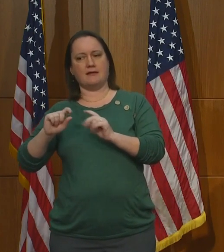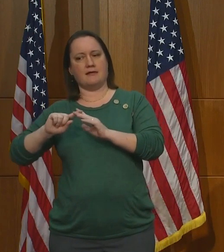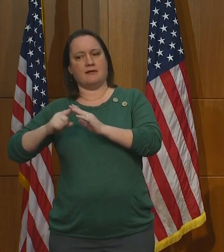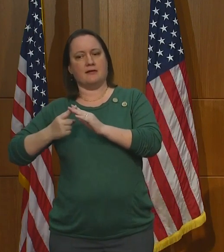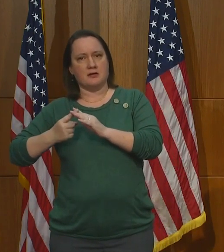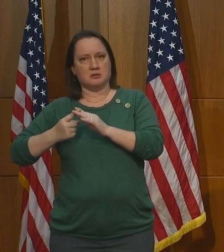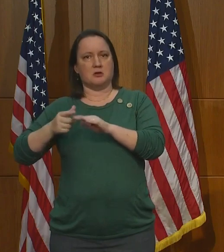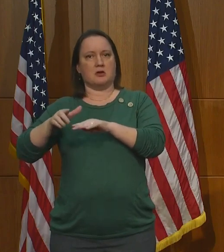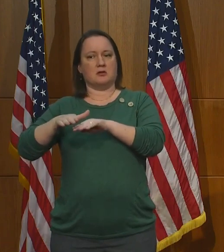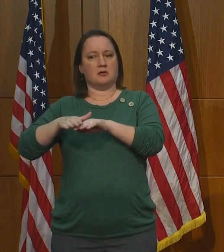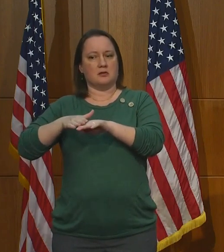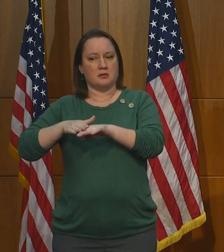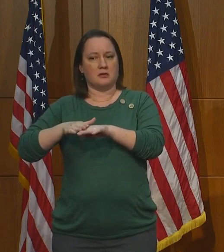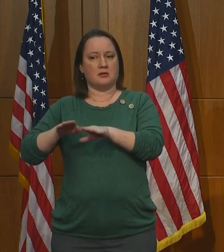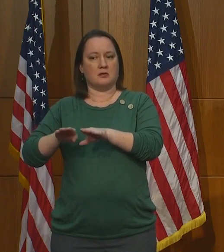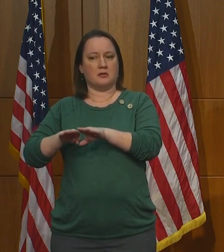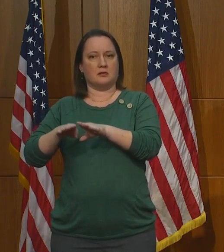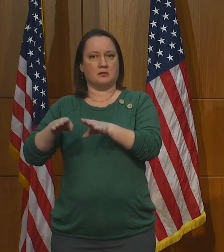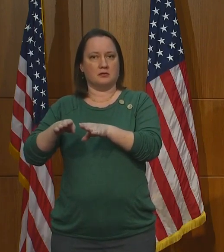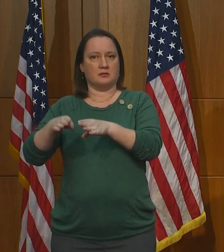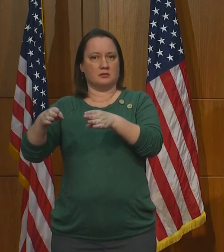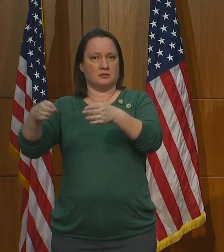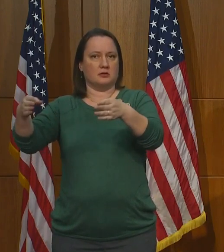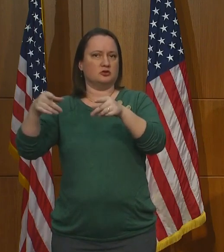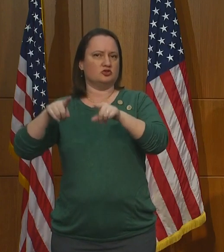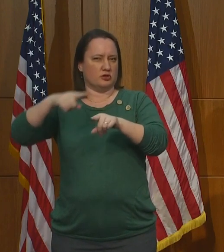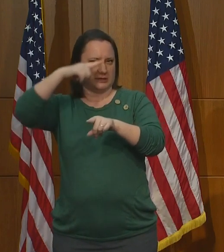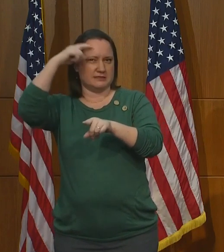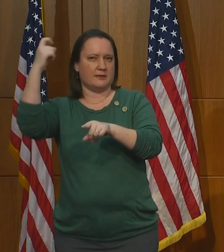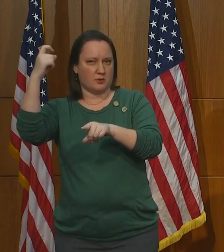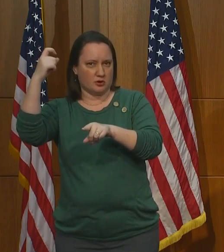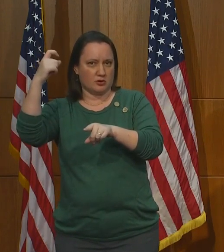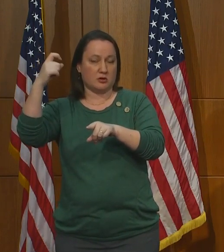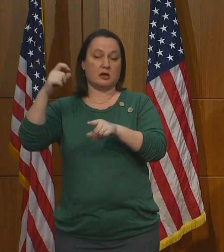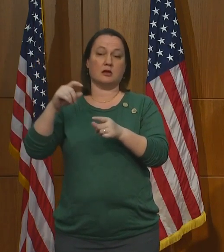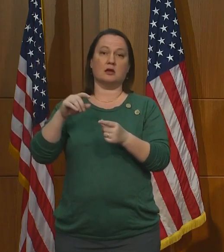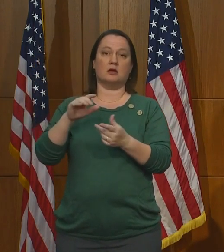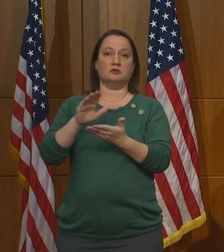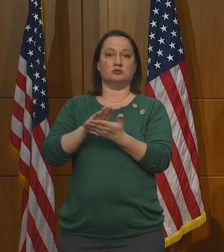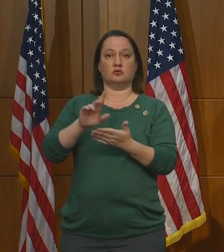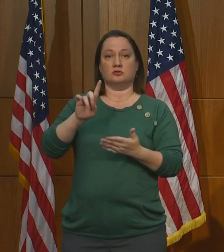OPPORTUNITIES FOR DIVISIONS TO CONSIDER THROUGHOUT THE SUMMER.